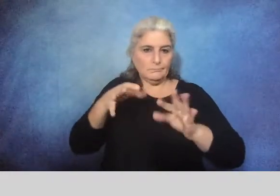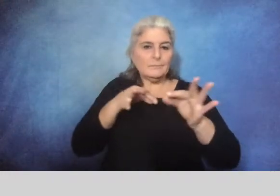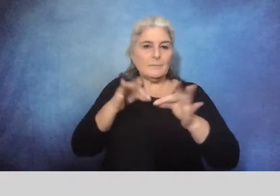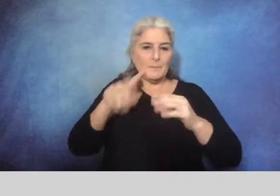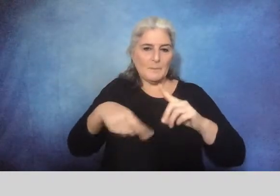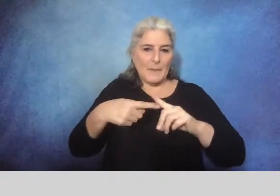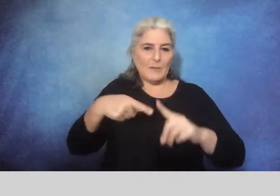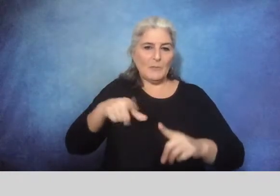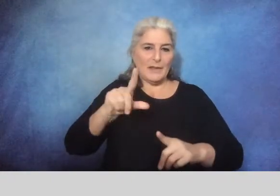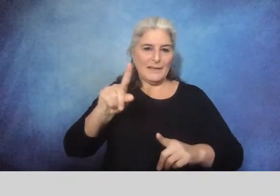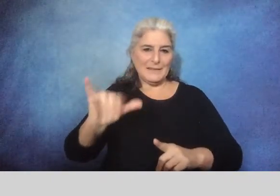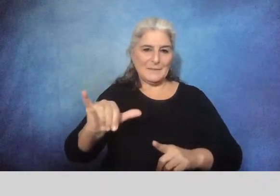Why develop as plugins?